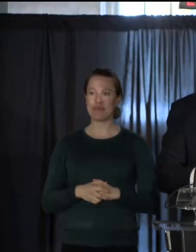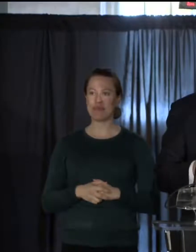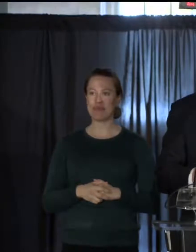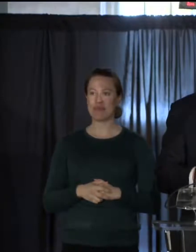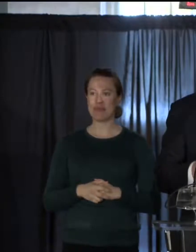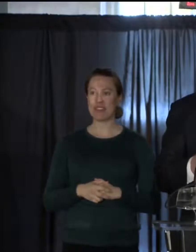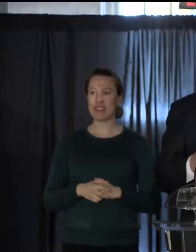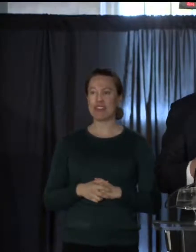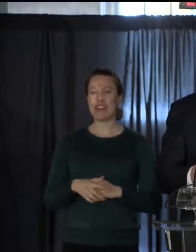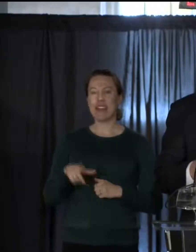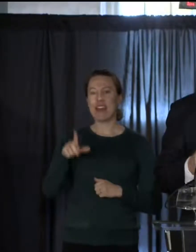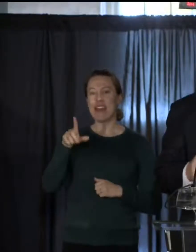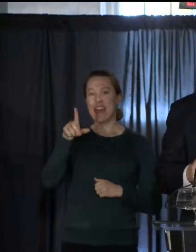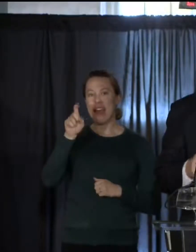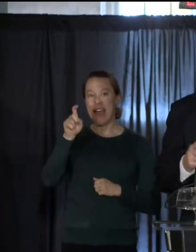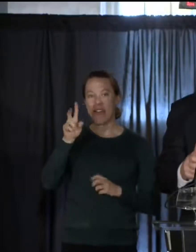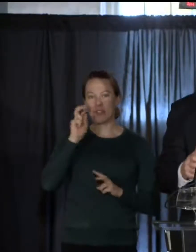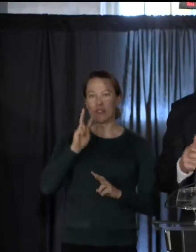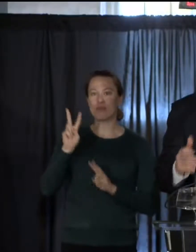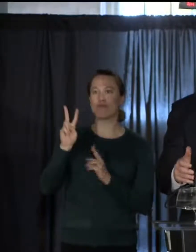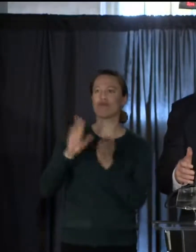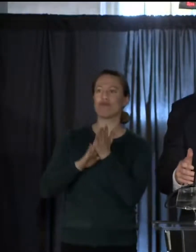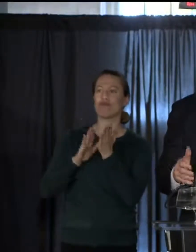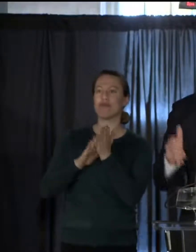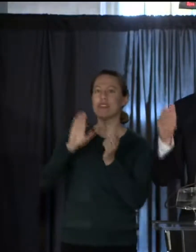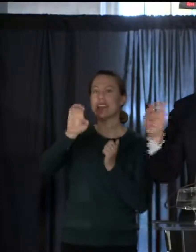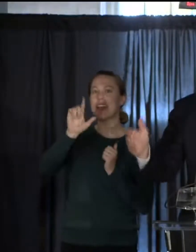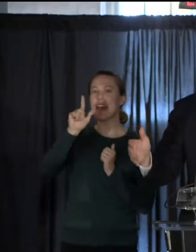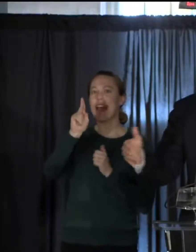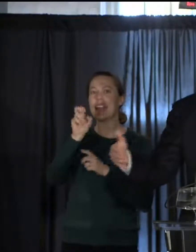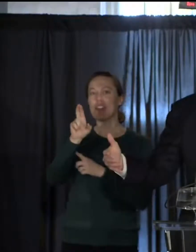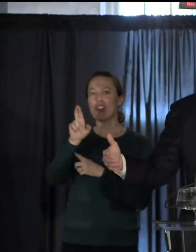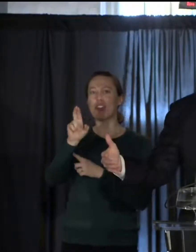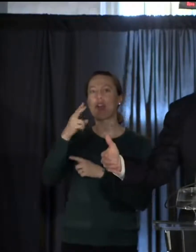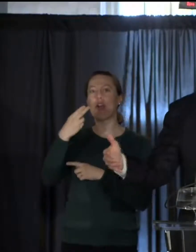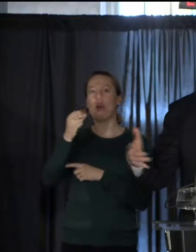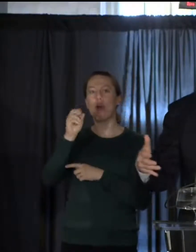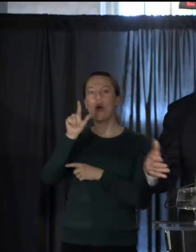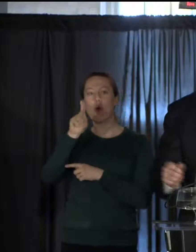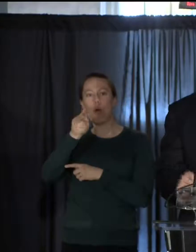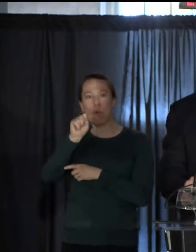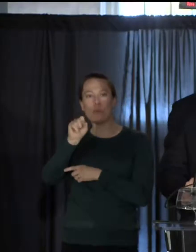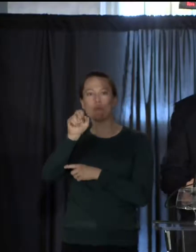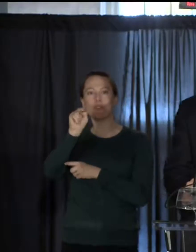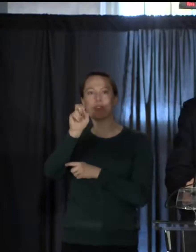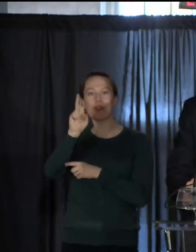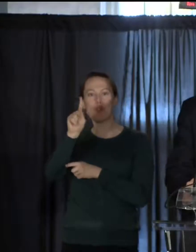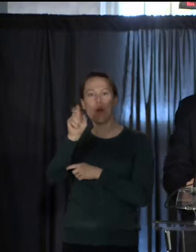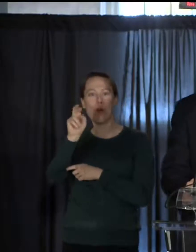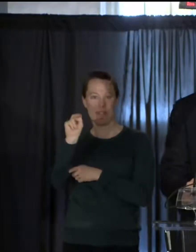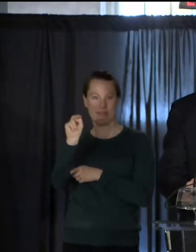FIGHTER IN CONGRESS TODAY, ELEANOR HOLMES NORTON. I WAS SO PROUD TO WORK WITH HER.